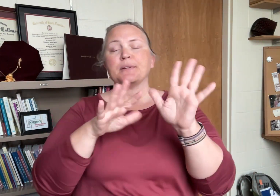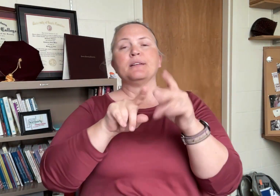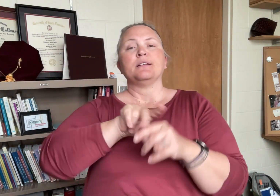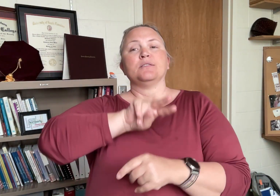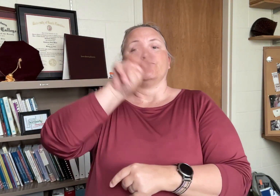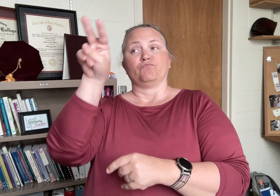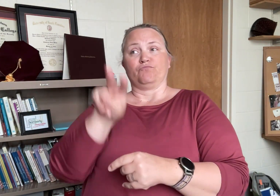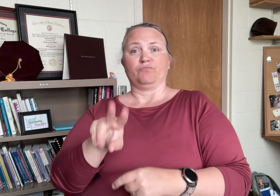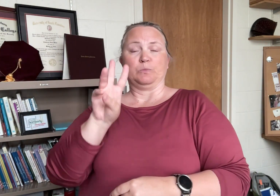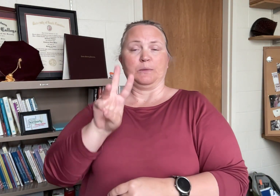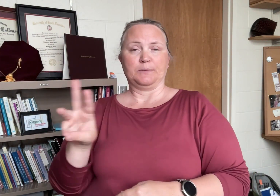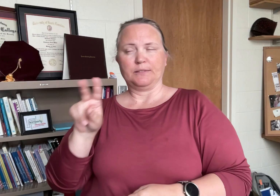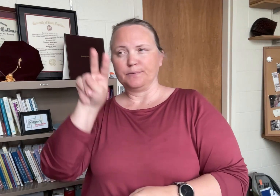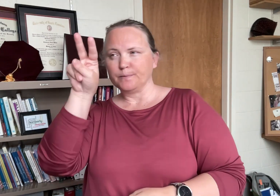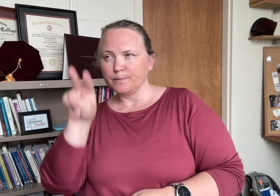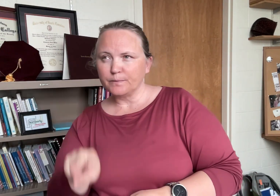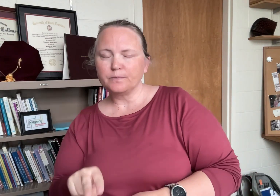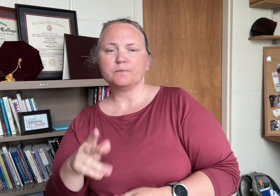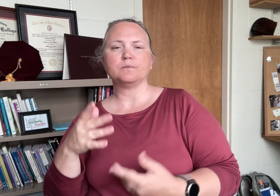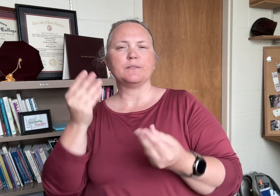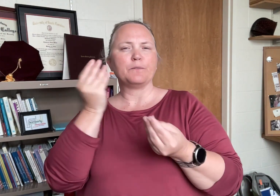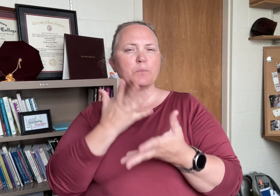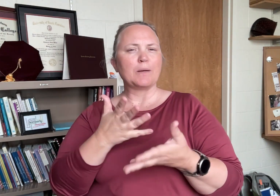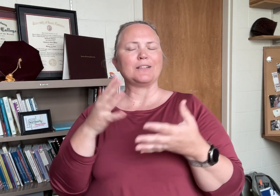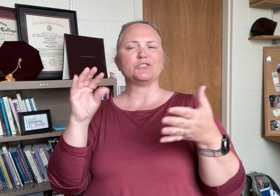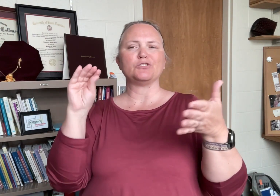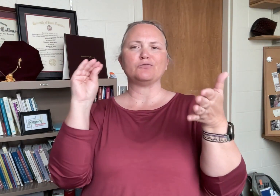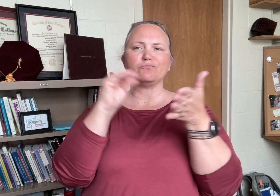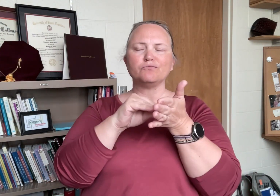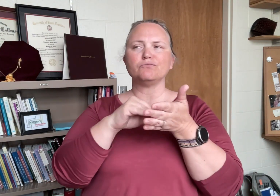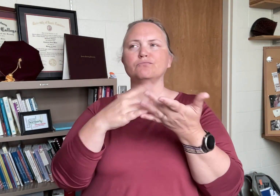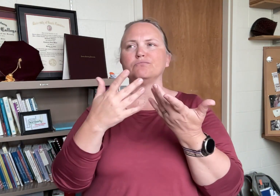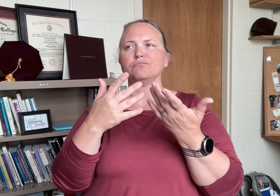new journals to that list when you're selecting for your next publication.